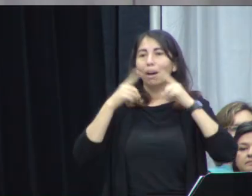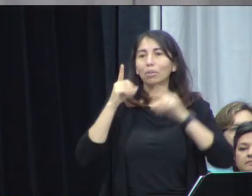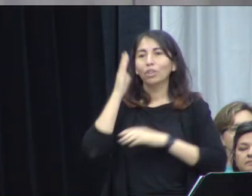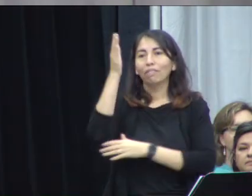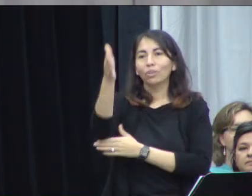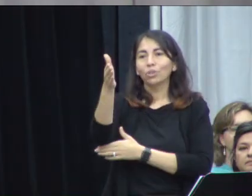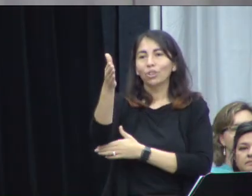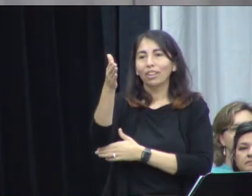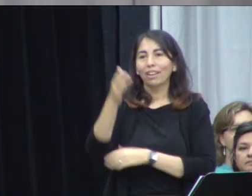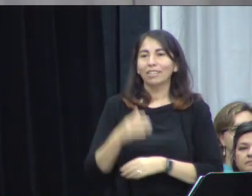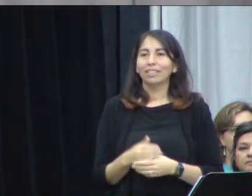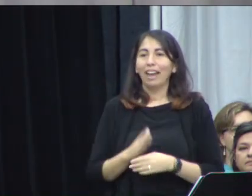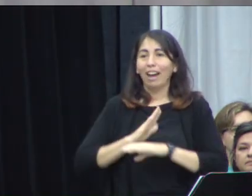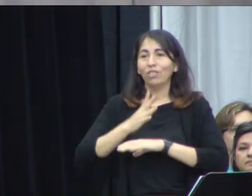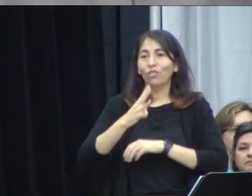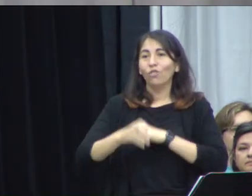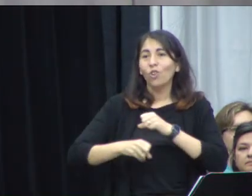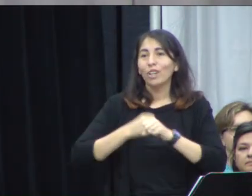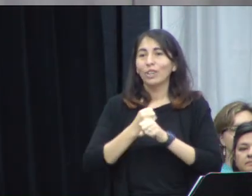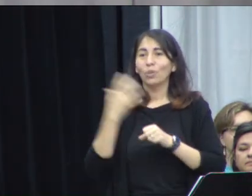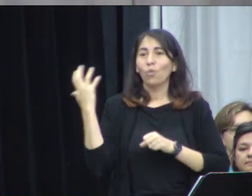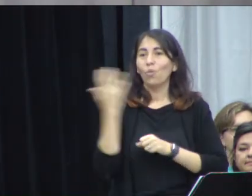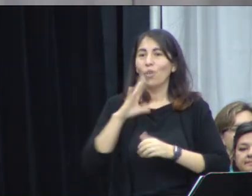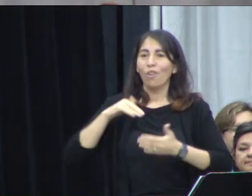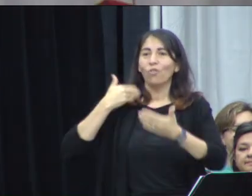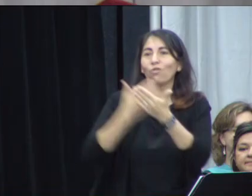After four long years, we did it, seniors, thank you.